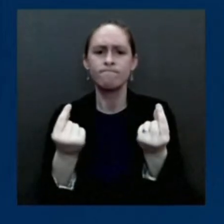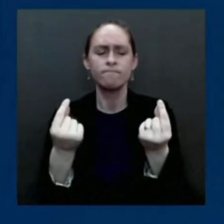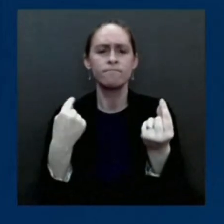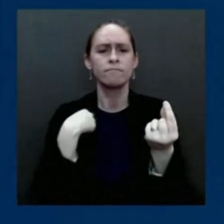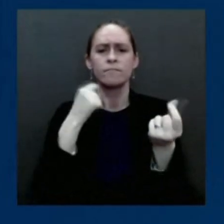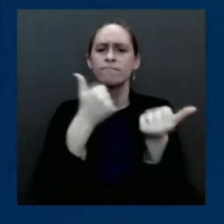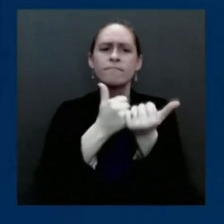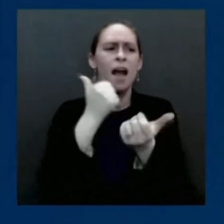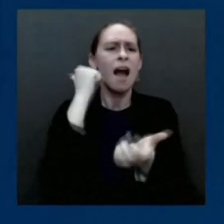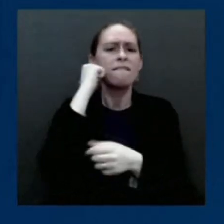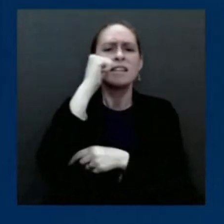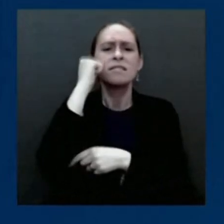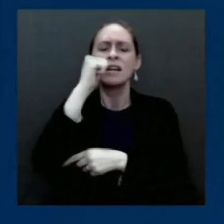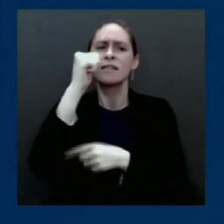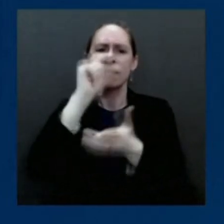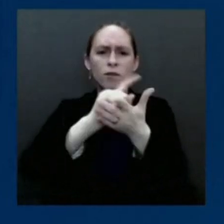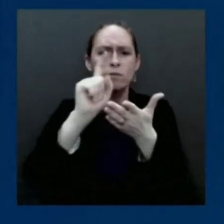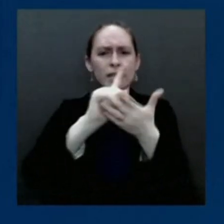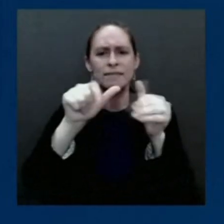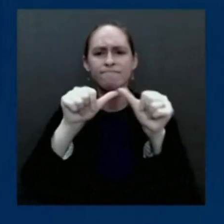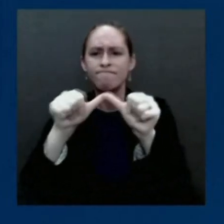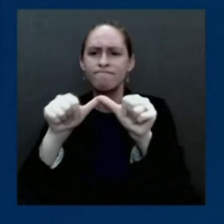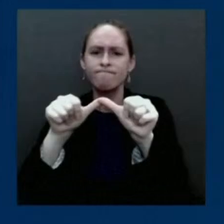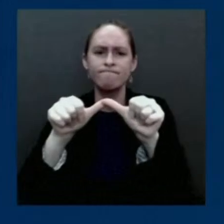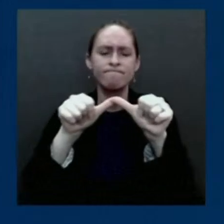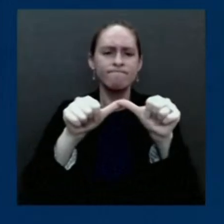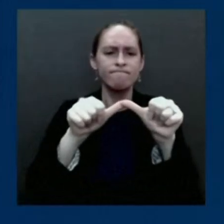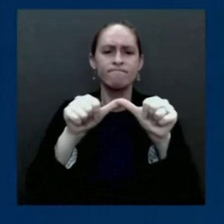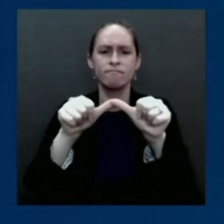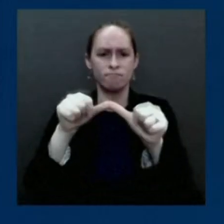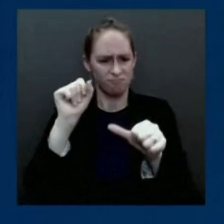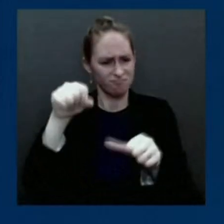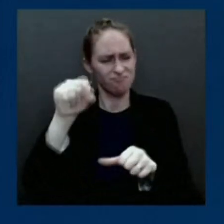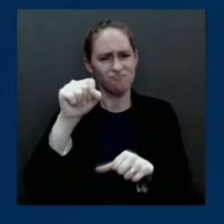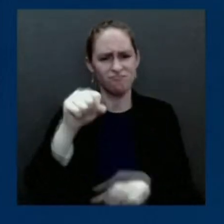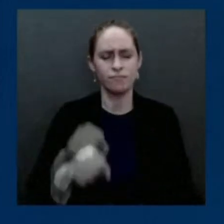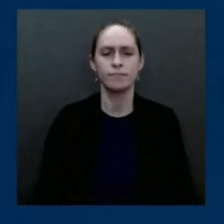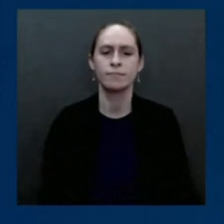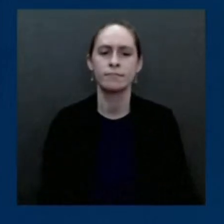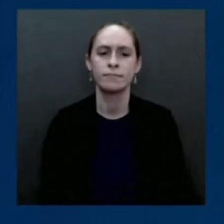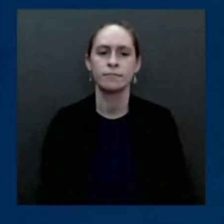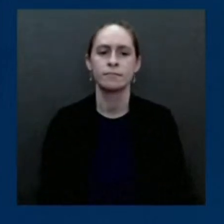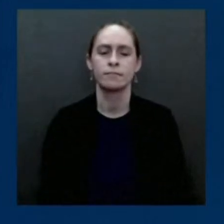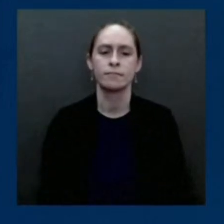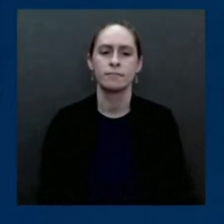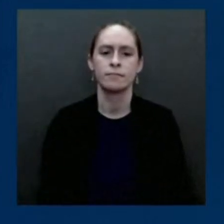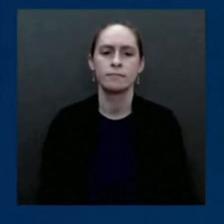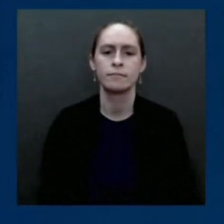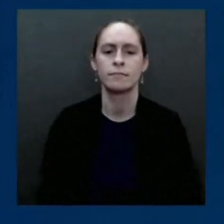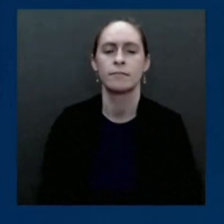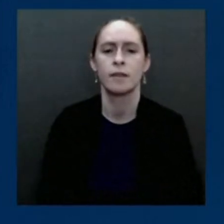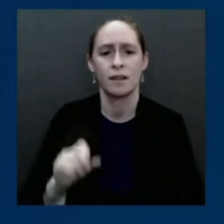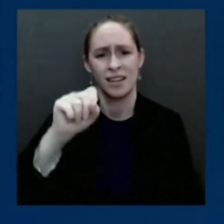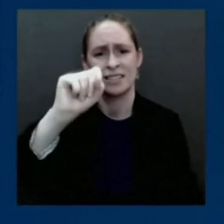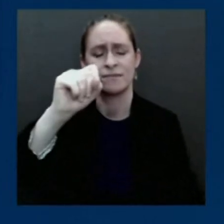TABLE AND ALWAYS DISCUSSED AND WE DISCUSS IT REGULARLY ON A WEEKLY BASIS. THE DIFFERENCE BETWEEN